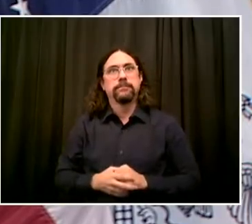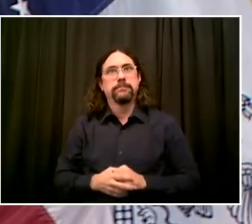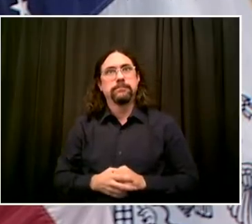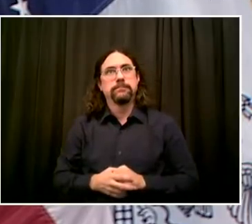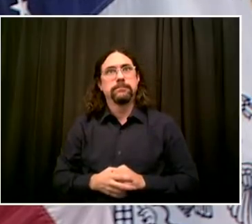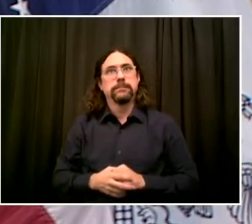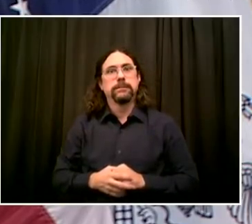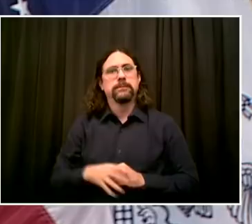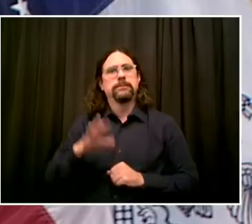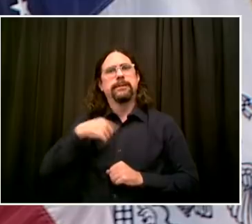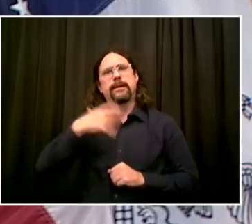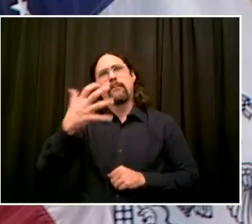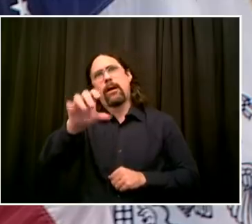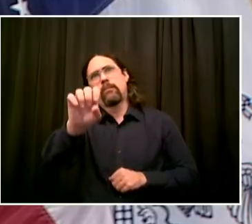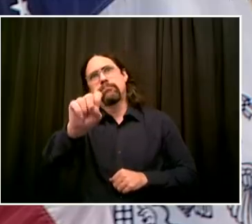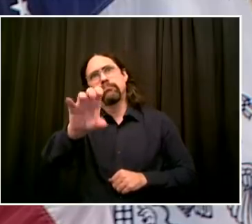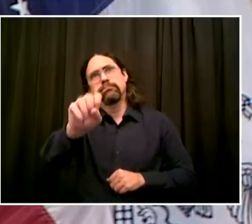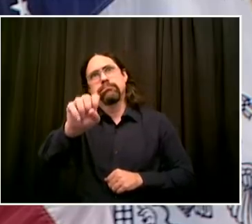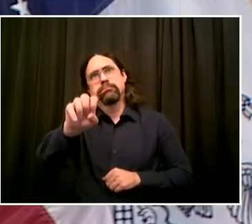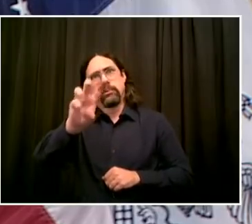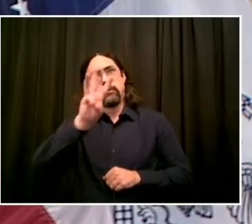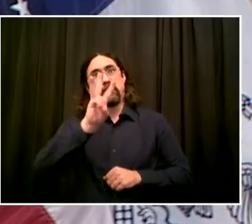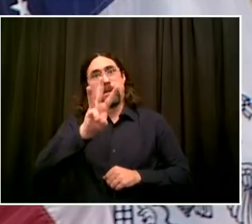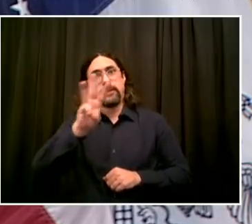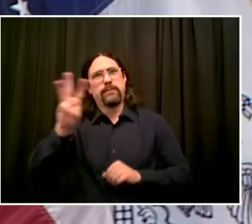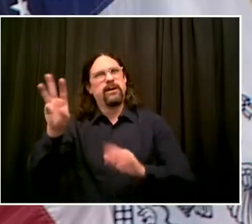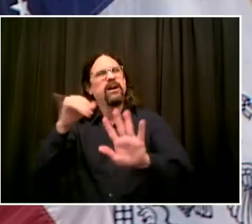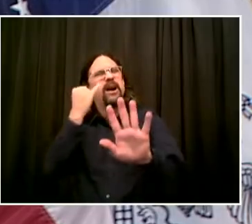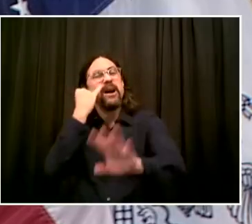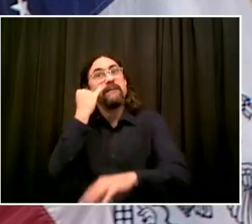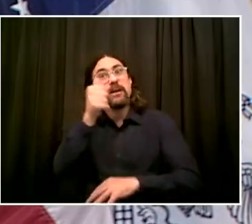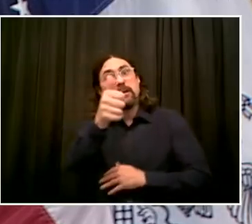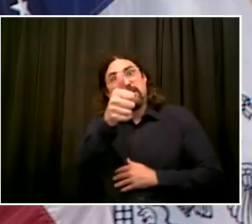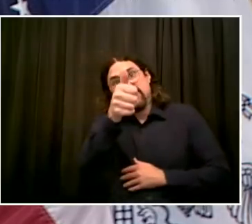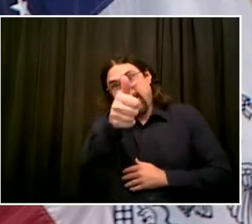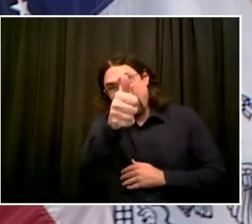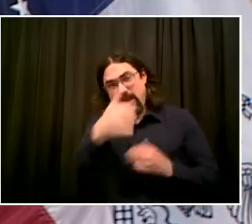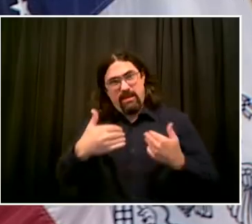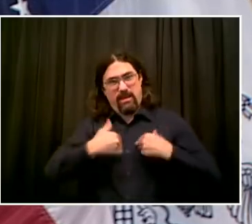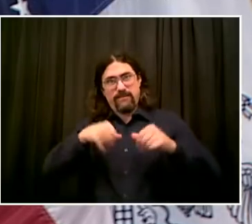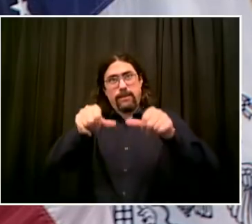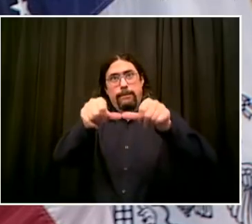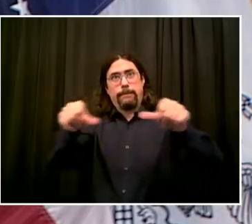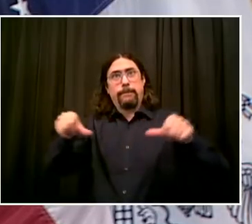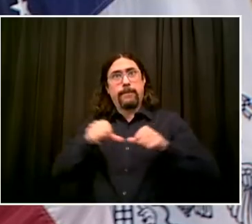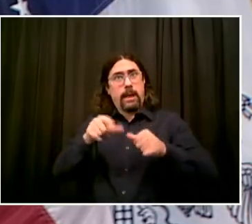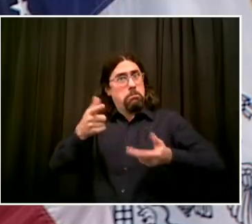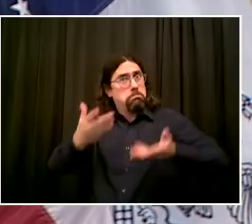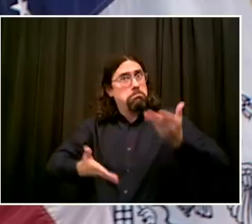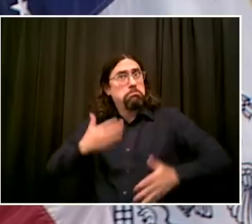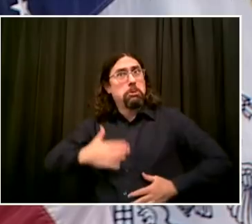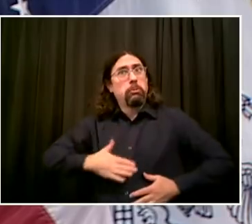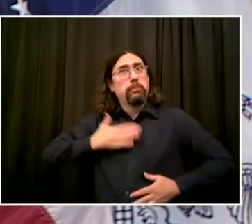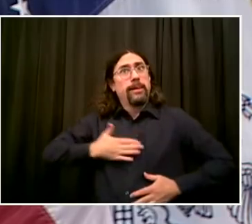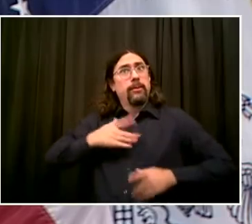YOU, I DO WANT TO POINT OUT THE WEBSITE TO ANYBODY THT AHAS